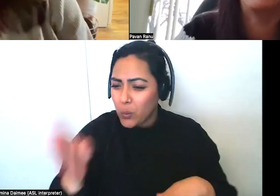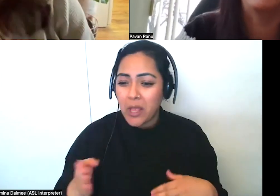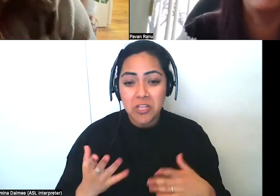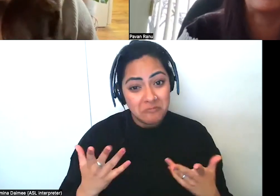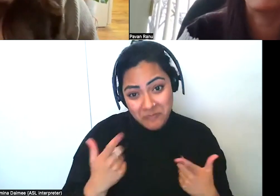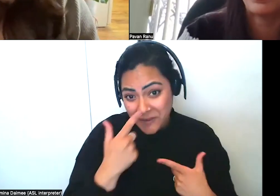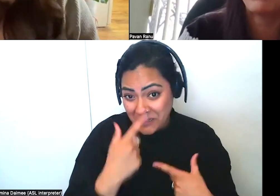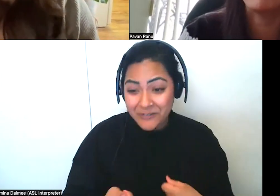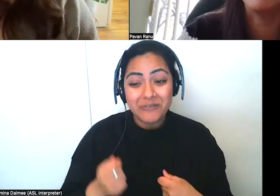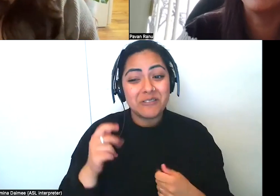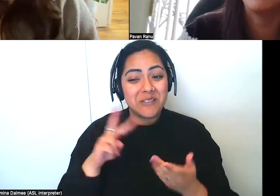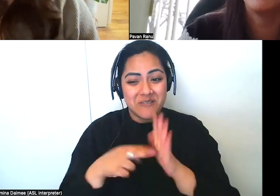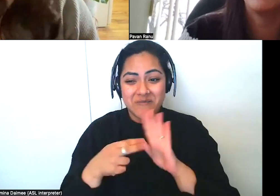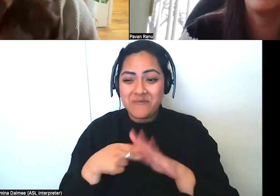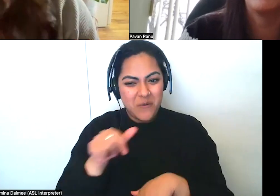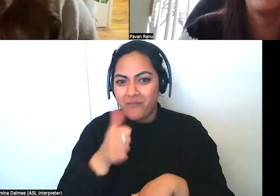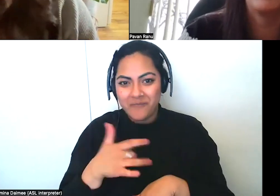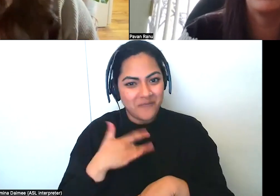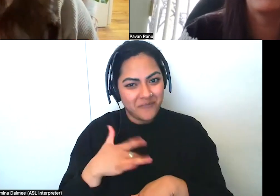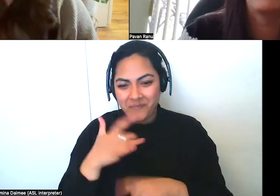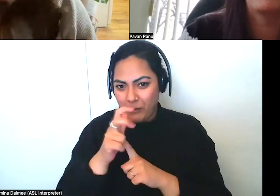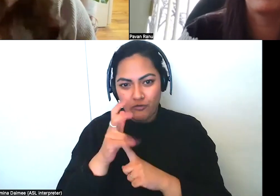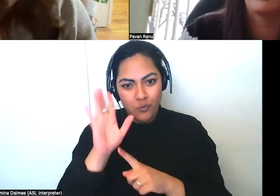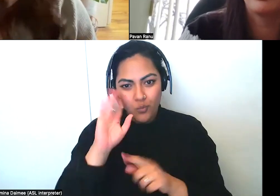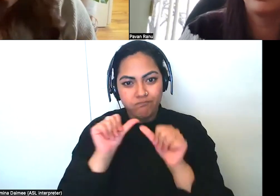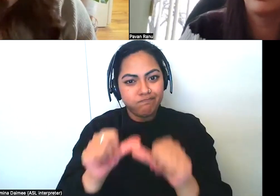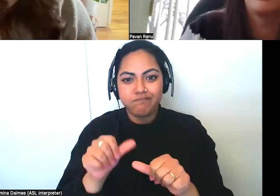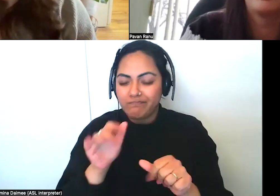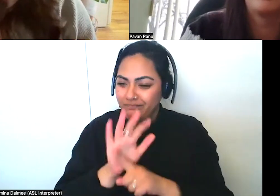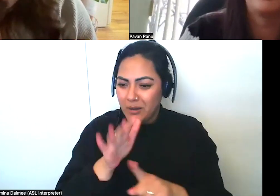know until it actually happens. Monique: Prognosticating is